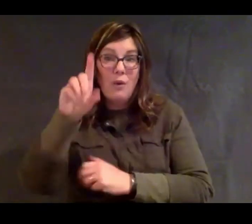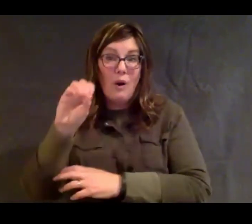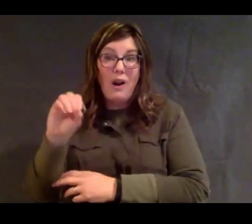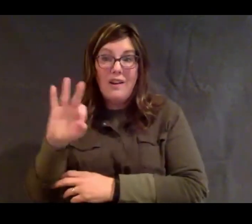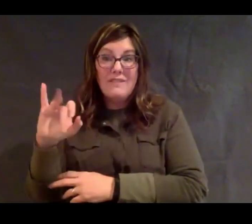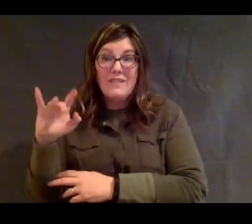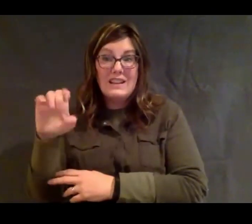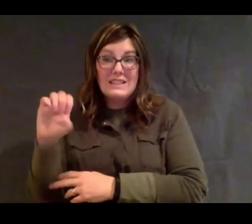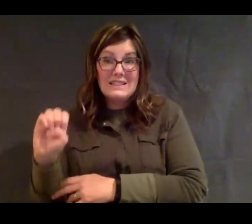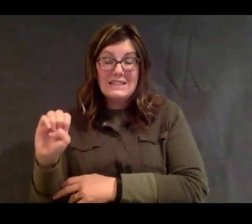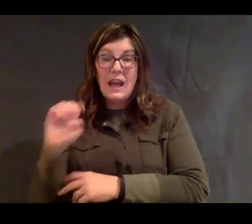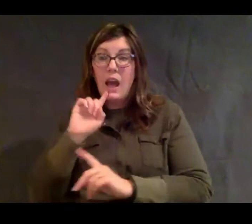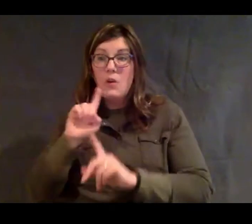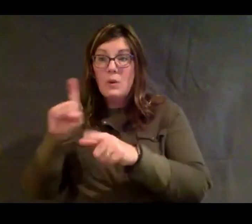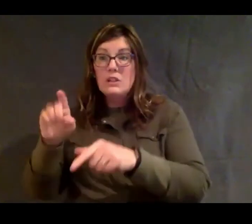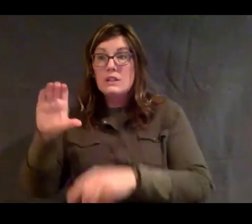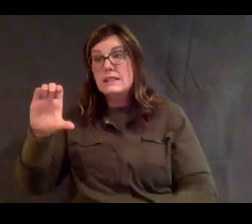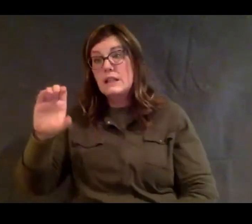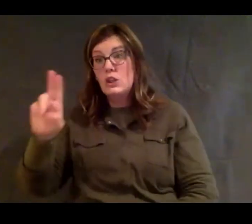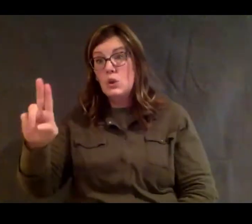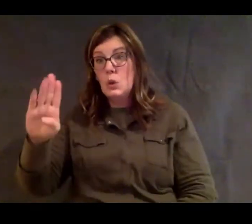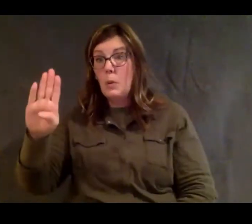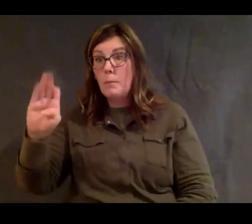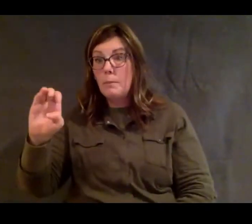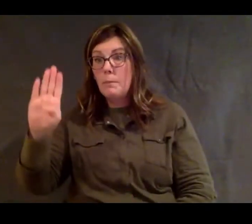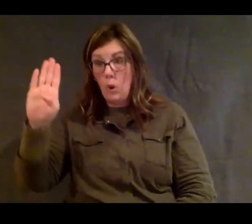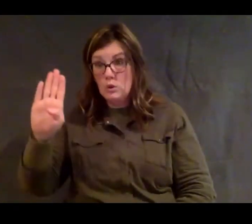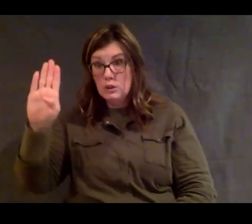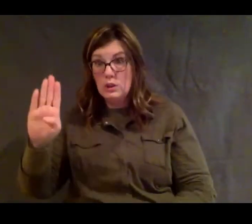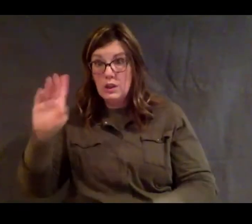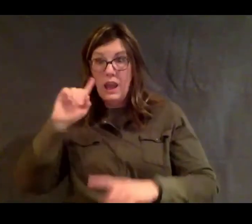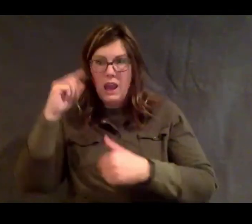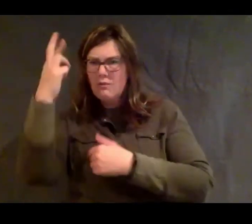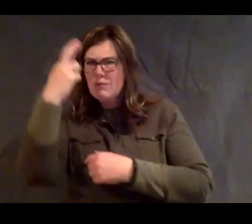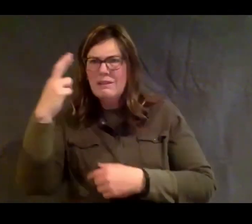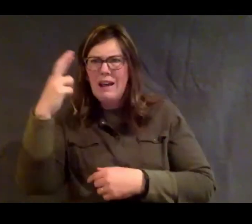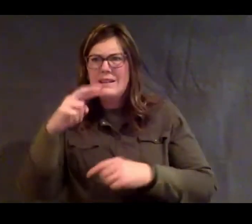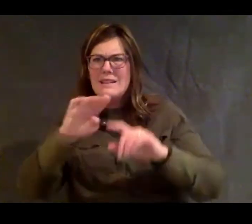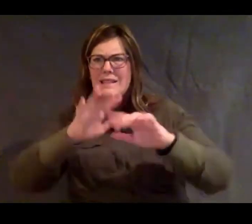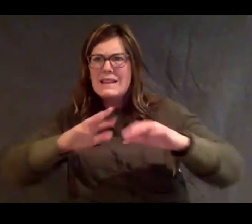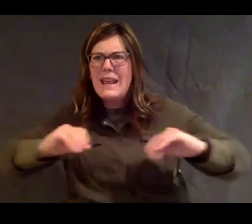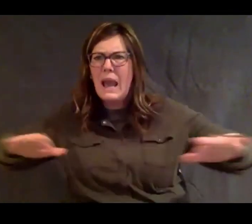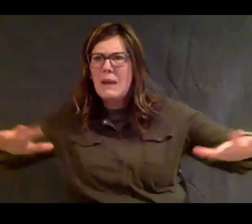um and realized that my campus was not as diverse as i thought it would be um you guys probably know